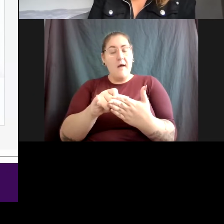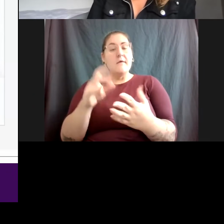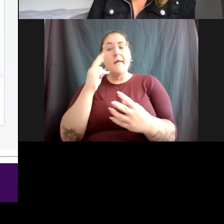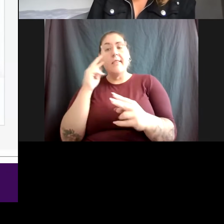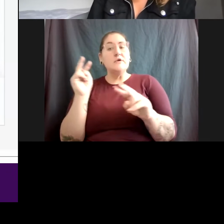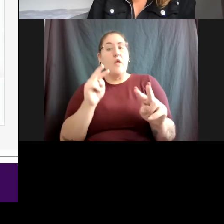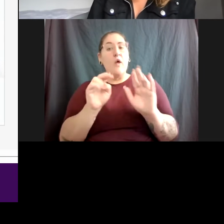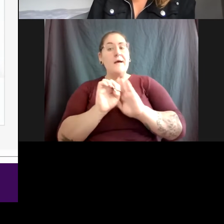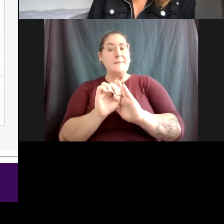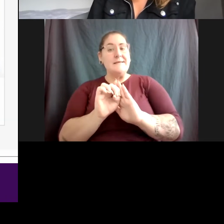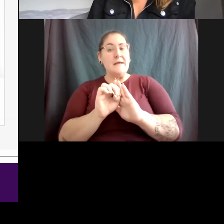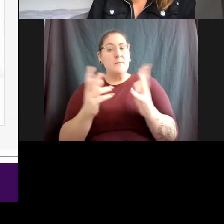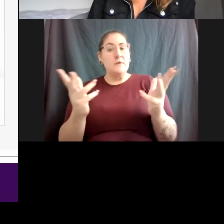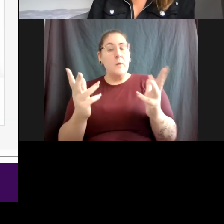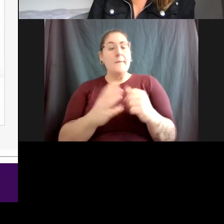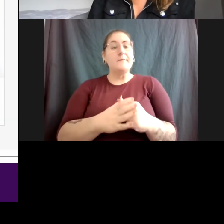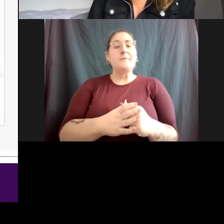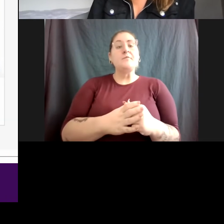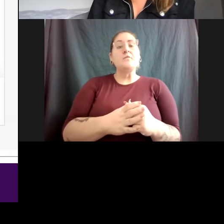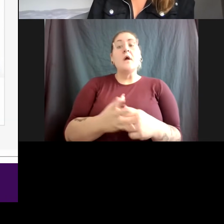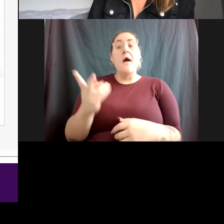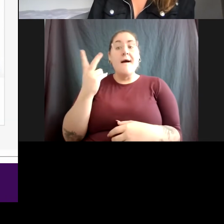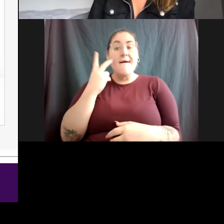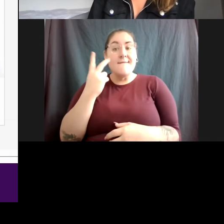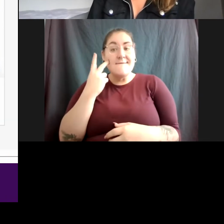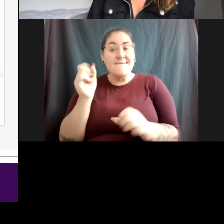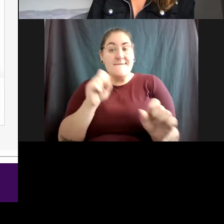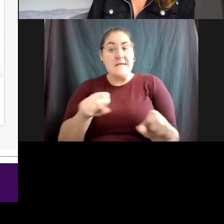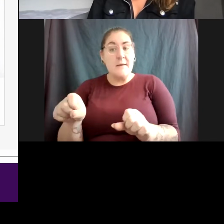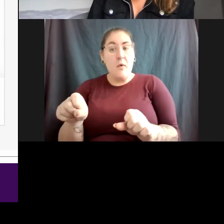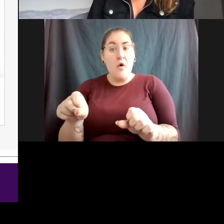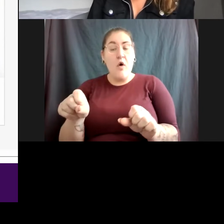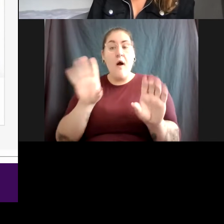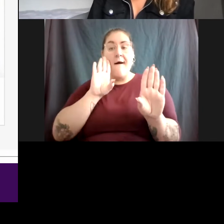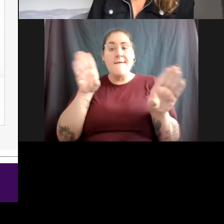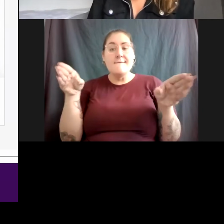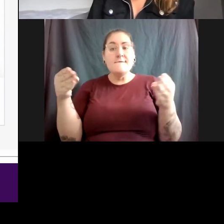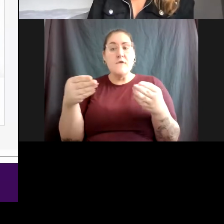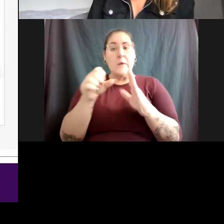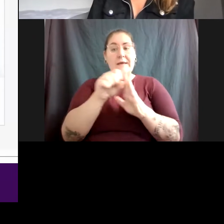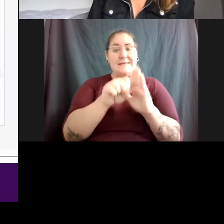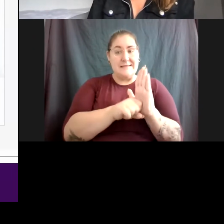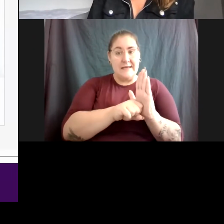a visible focus states are important for keyboard users, physical hover states are as important